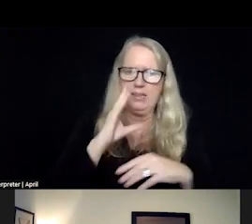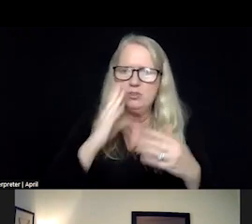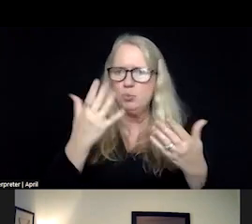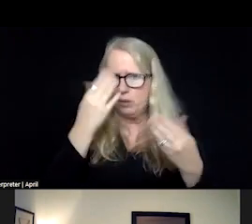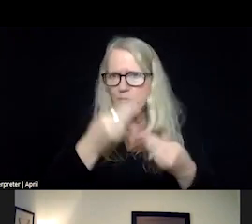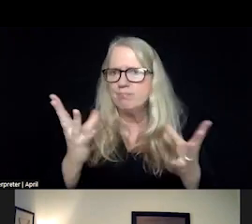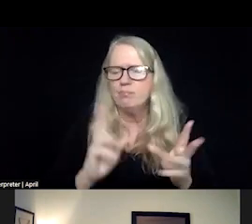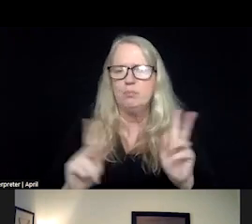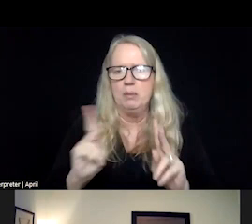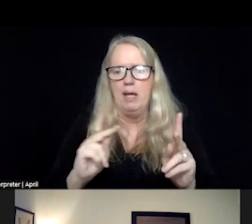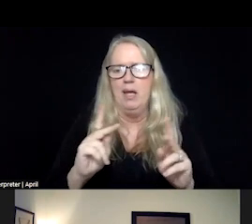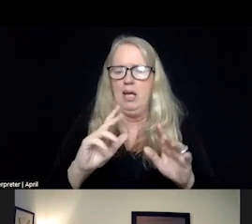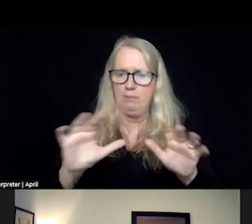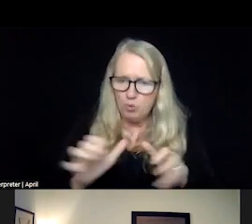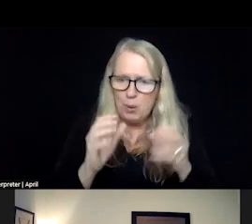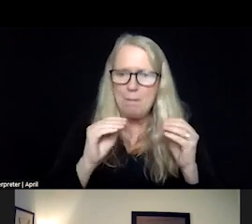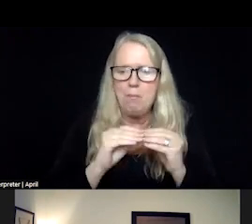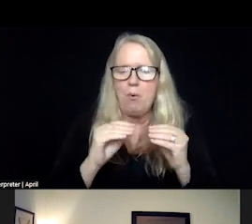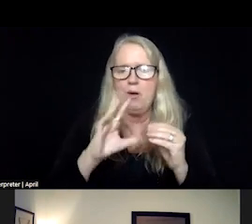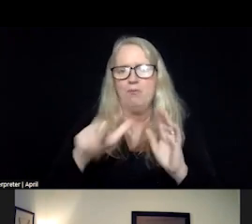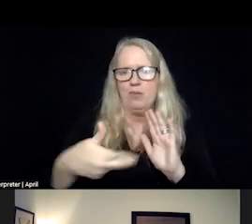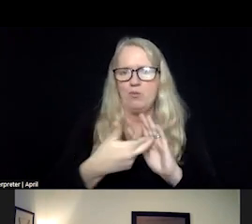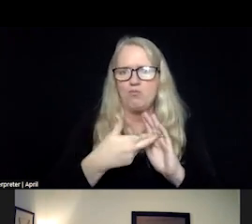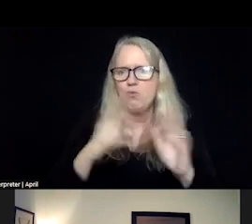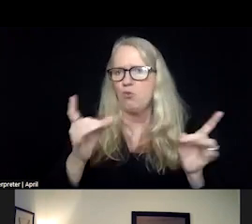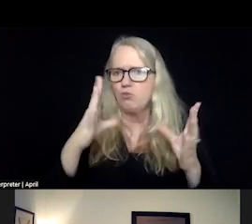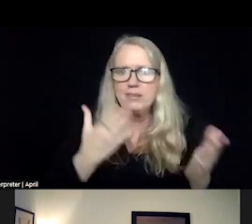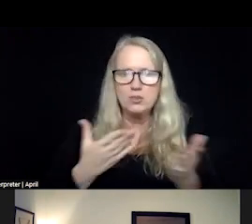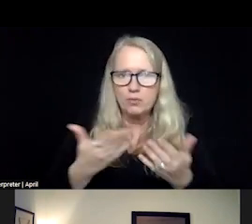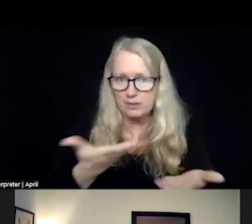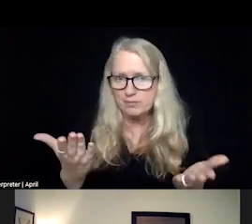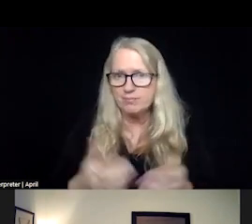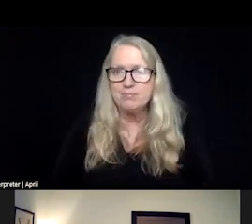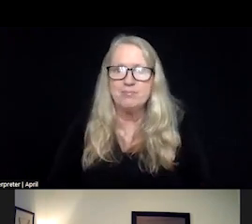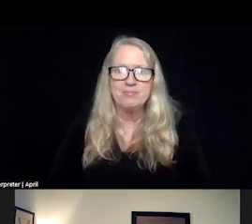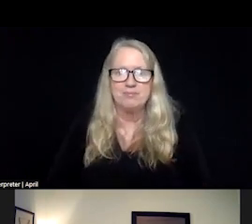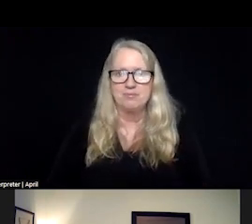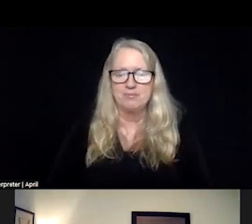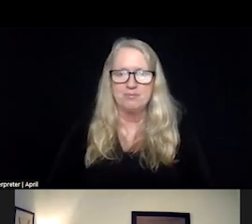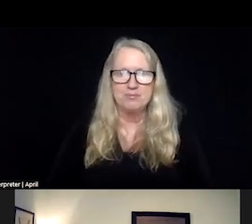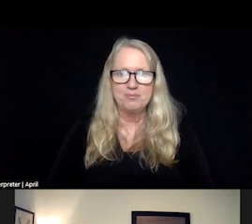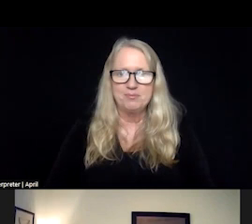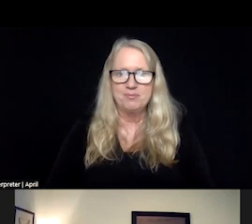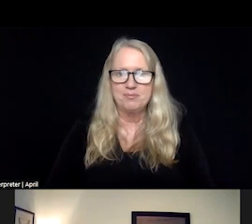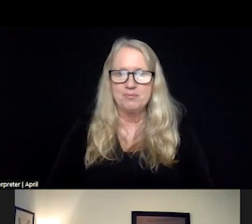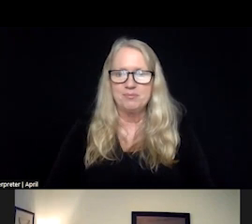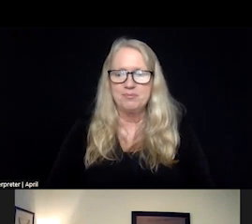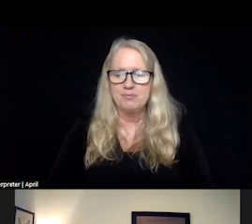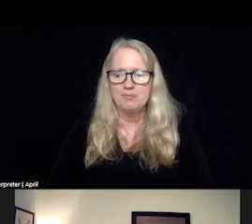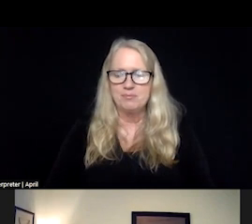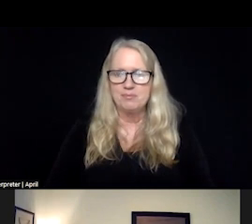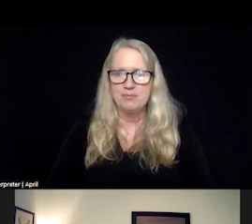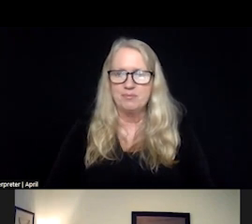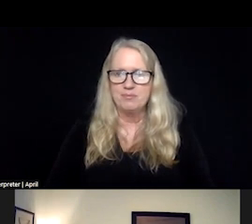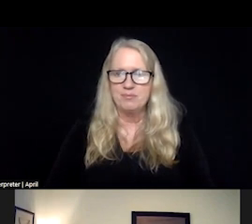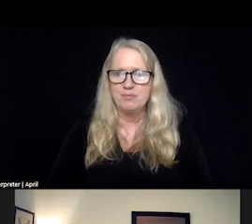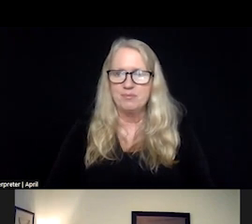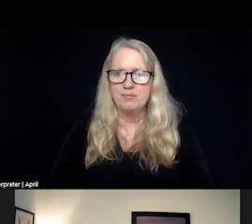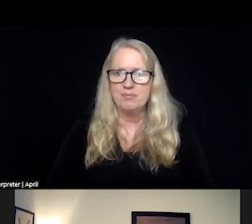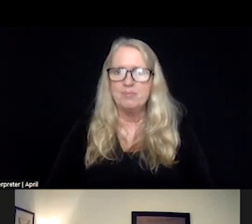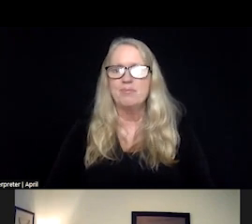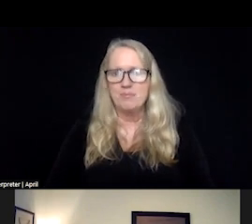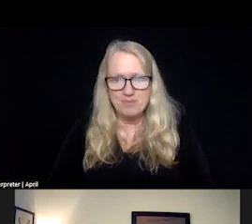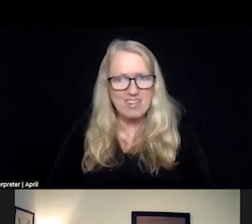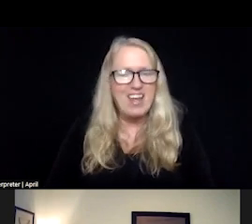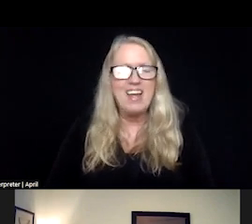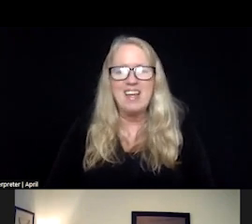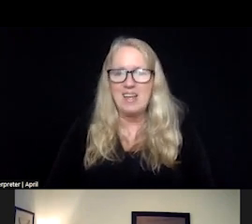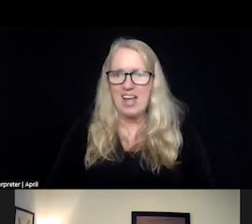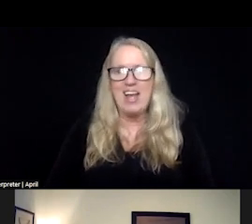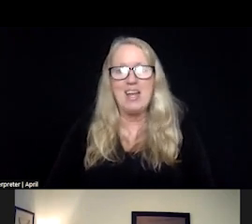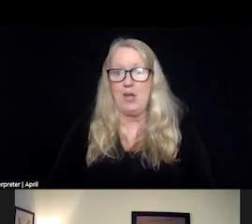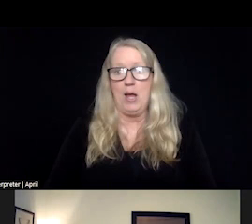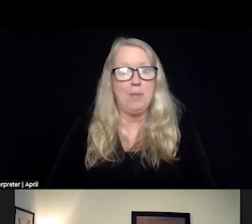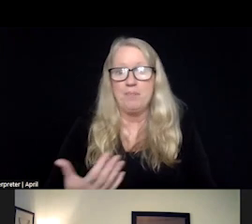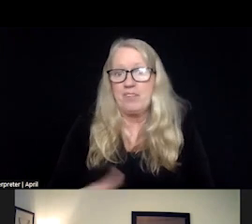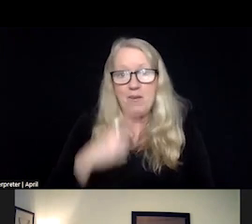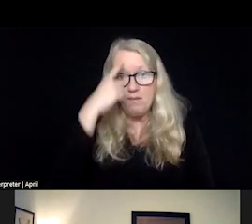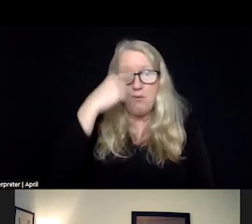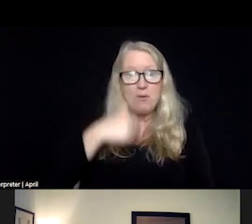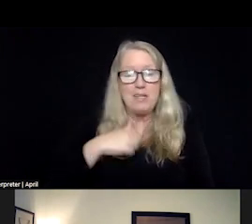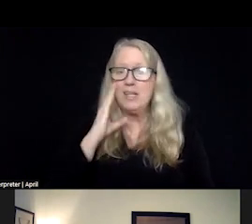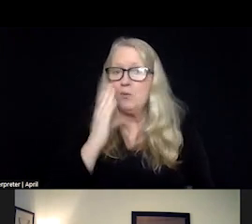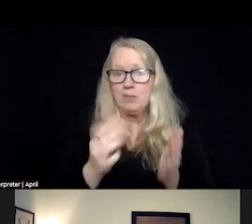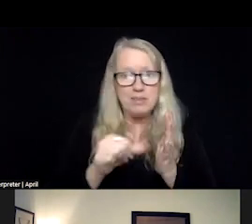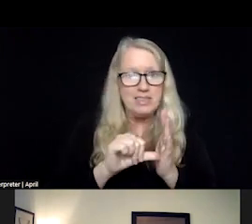DOING MORE IN THINKING RURAL CRISIS SERVICES?